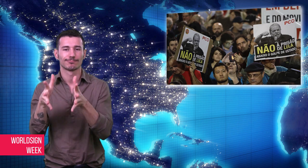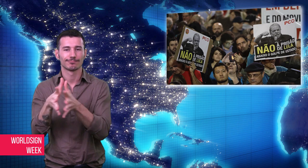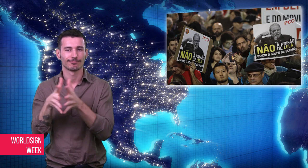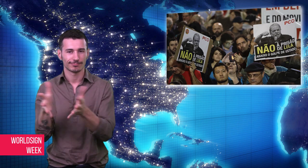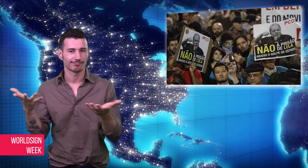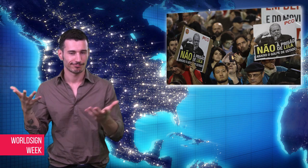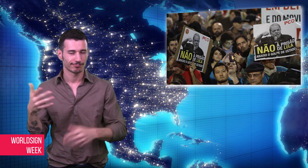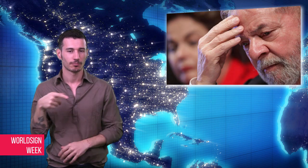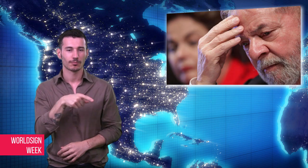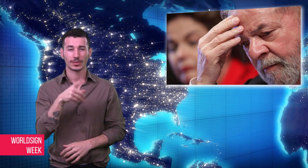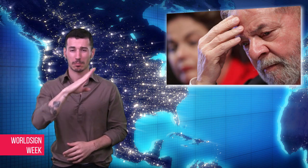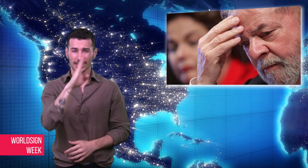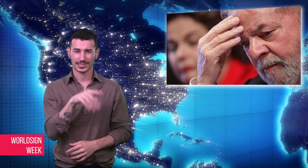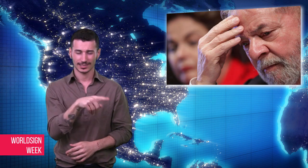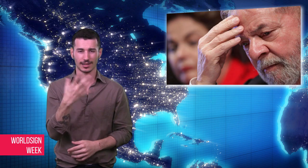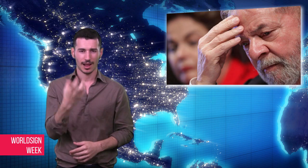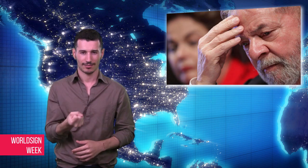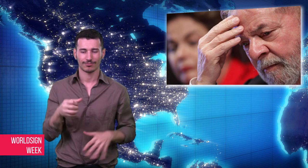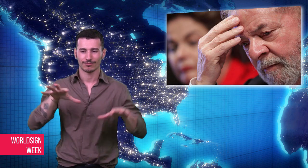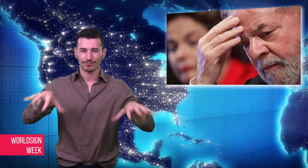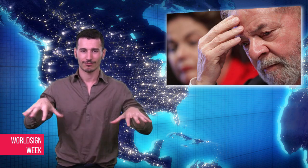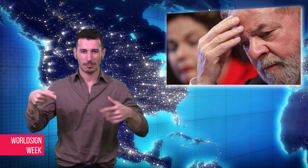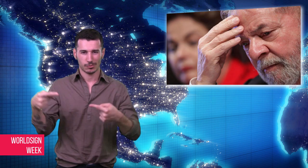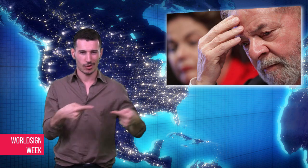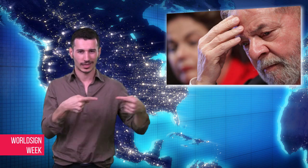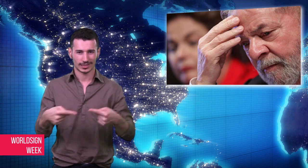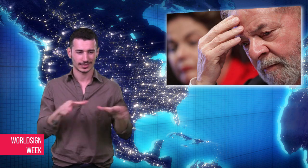Brazil’s left party would be thrown